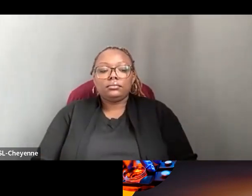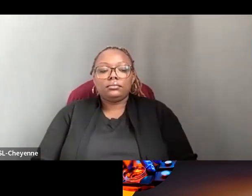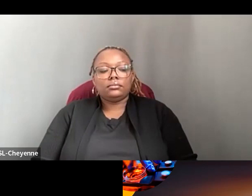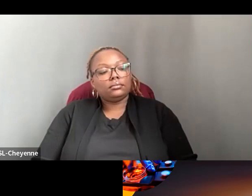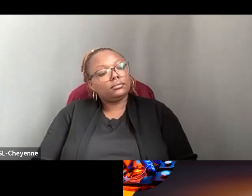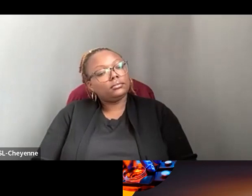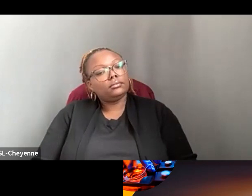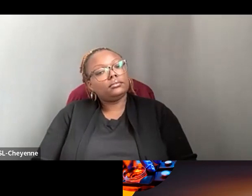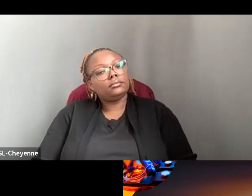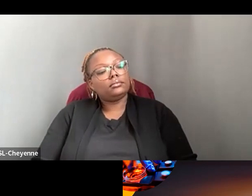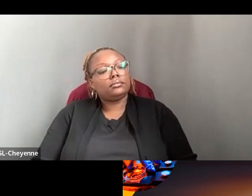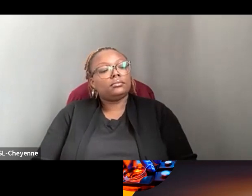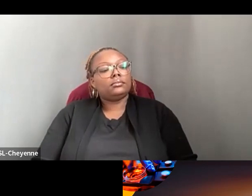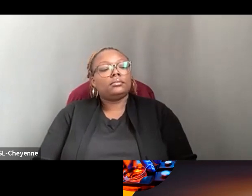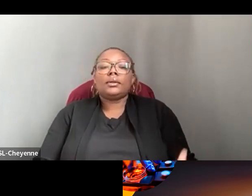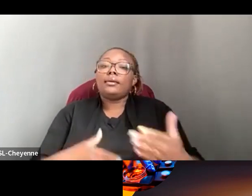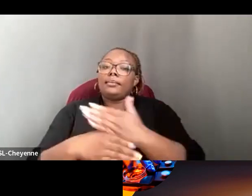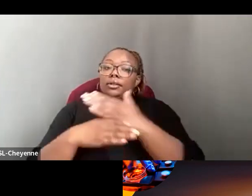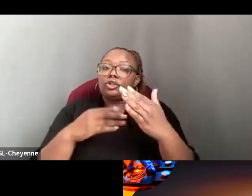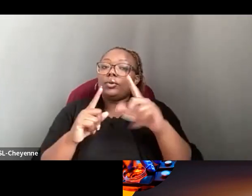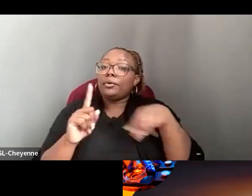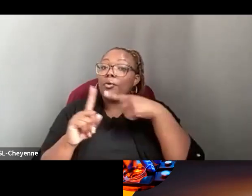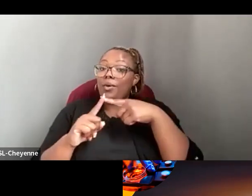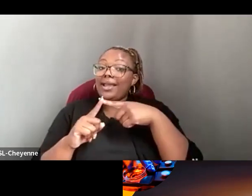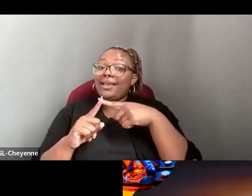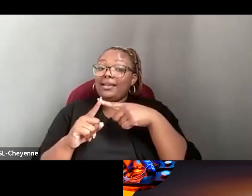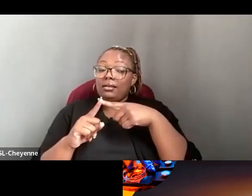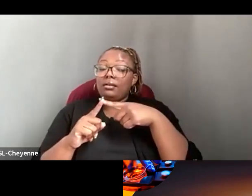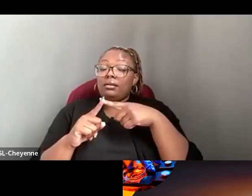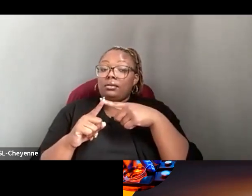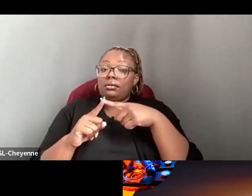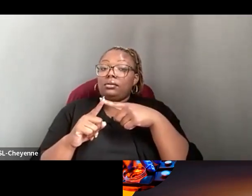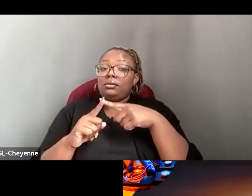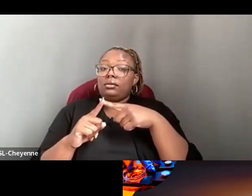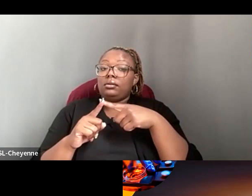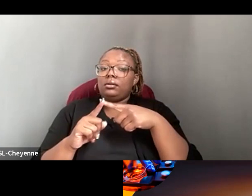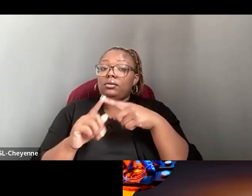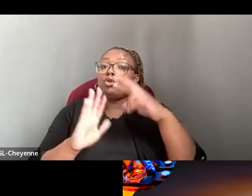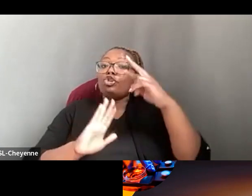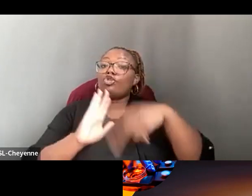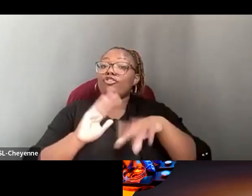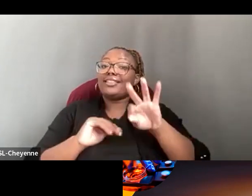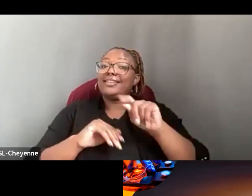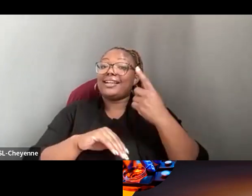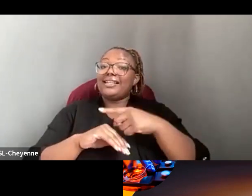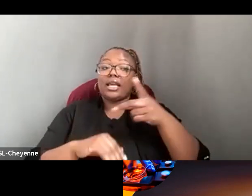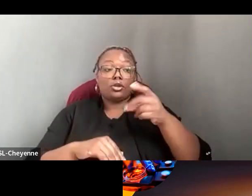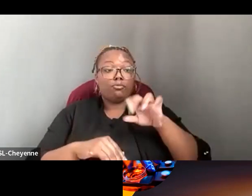Period between when it actually -- the -- when you read the 90 days prior or the actual overdue date.